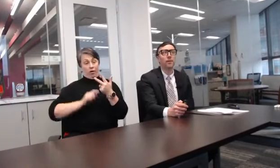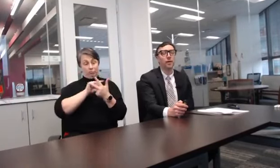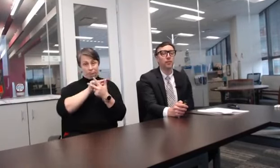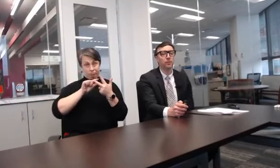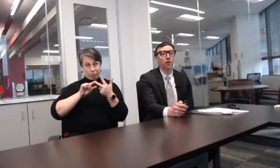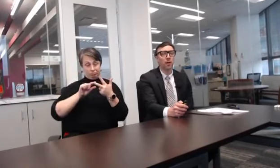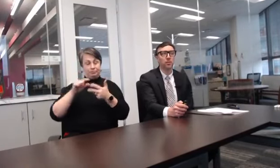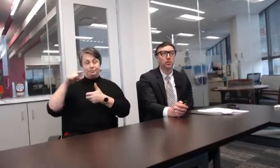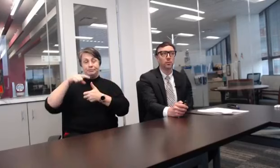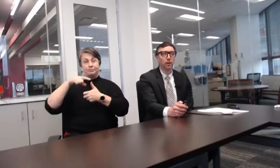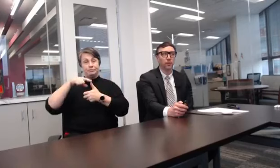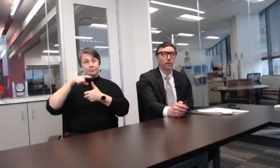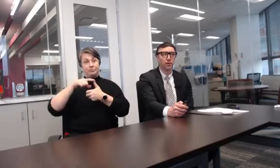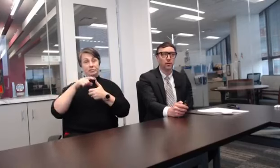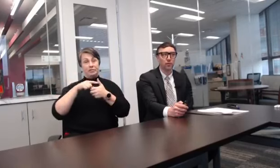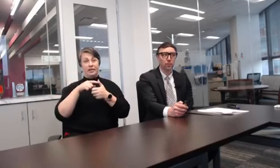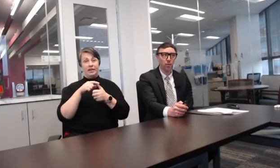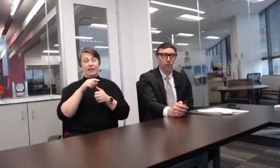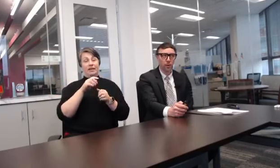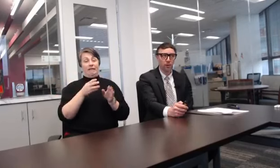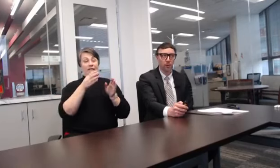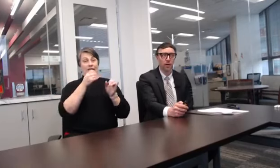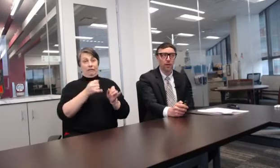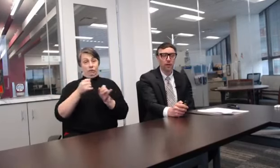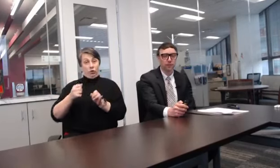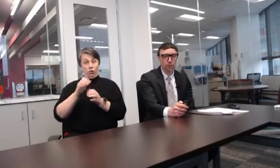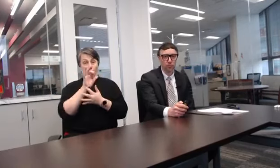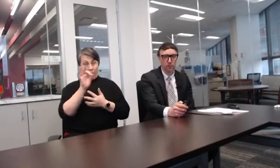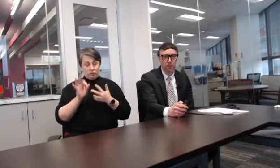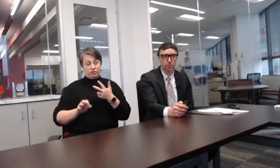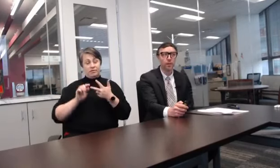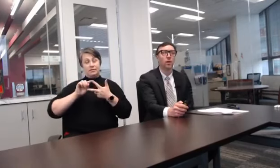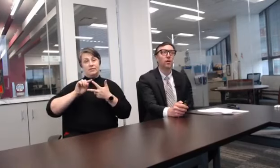The Individual Options Waiver, the Level One Waiver and the SELF Waiver.